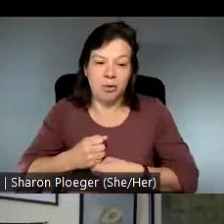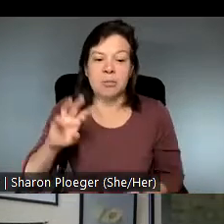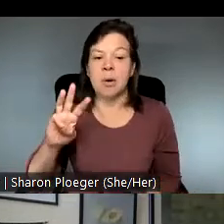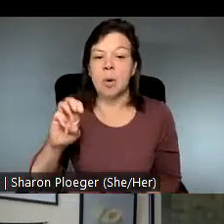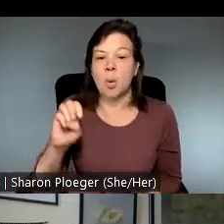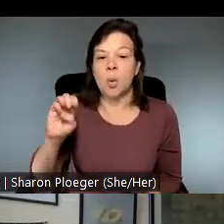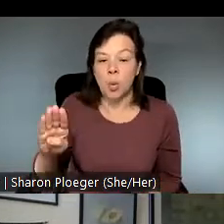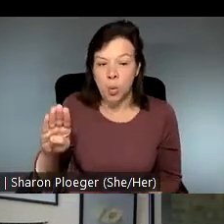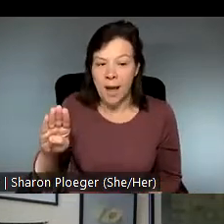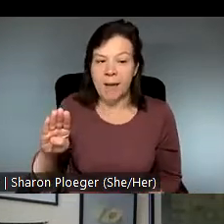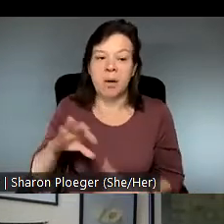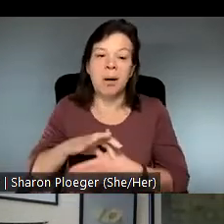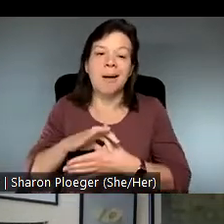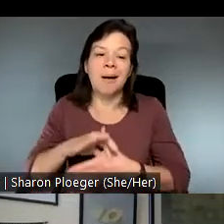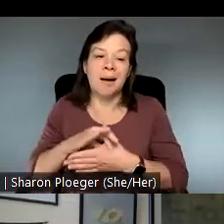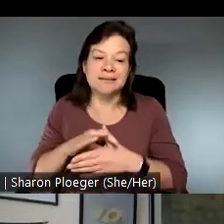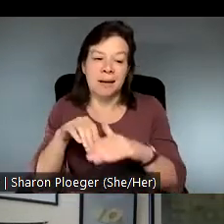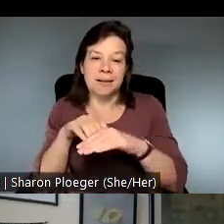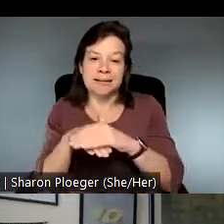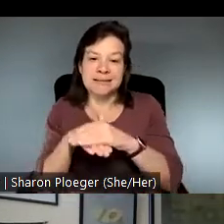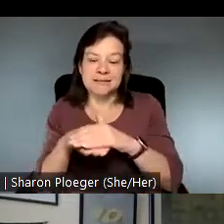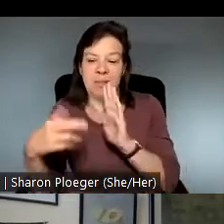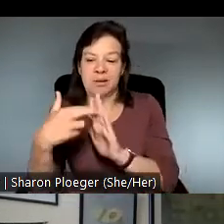which stands for Web Content Accessibility Guidelines.